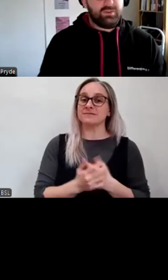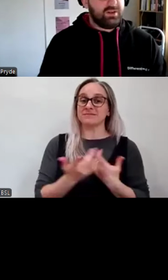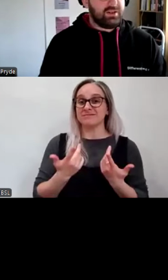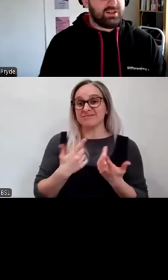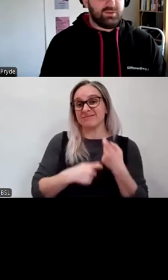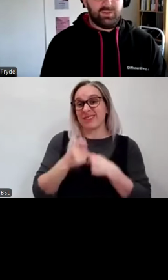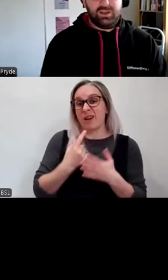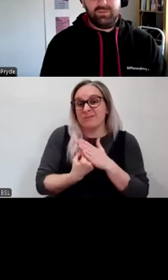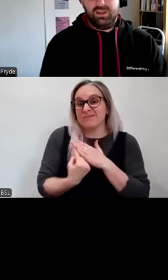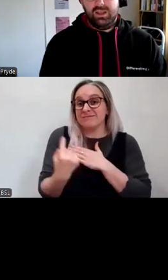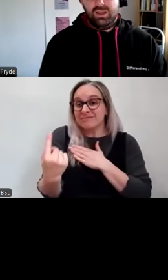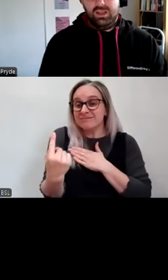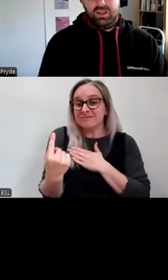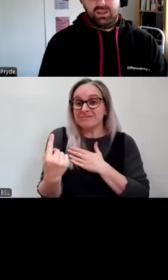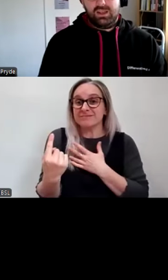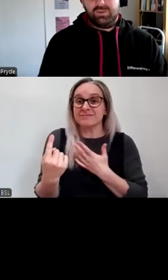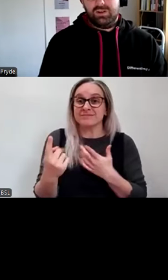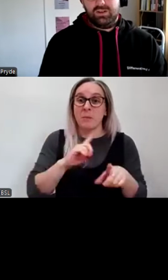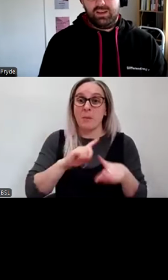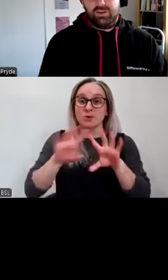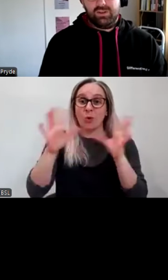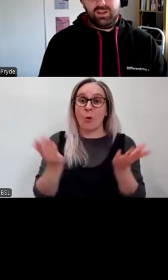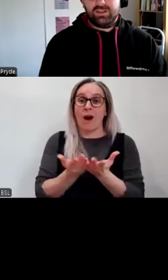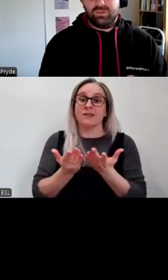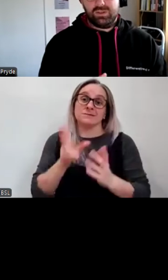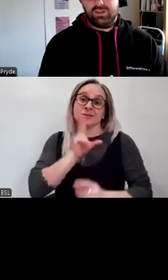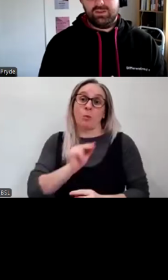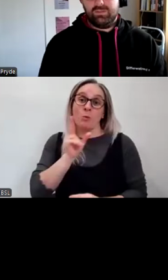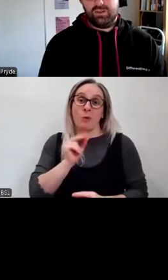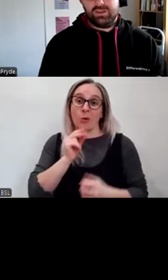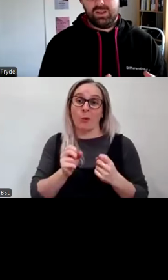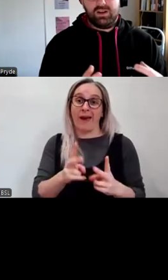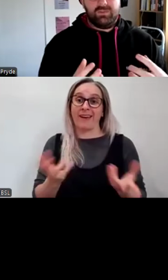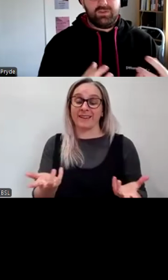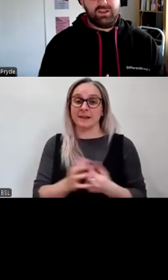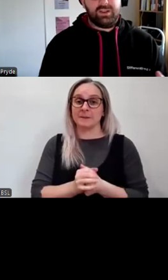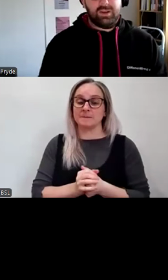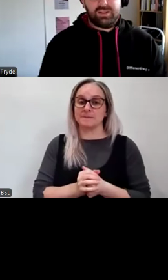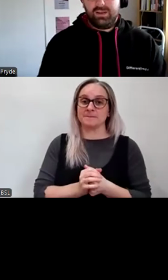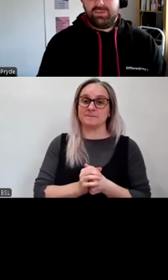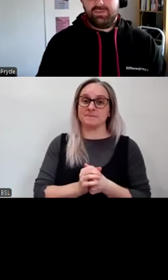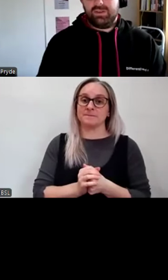does operate in a spoken way. That's where I found events and music because they are effectively my escape